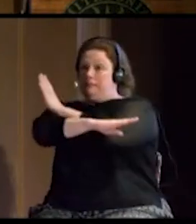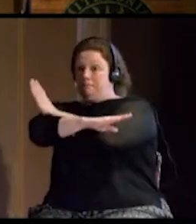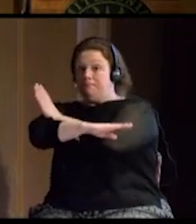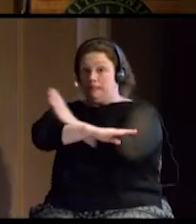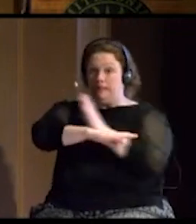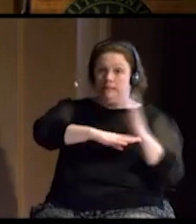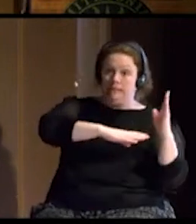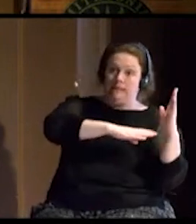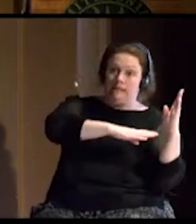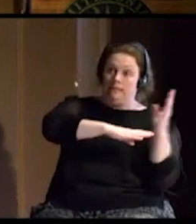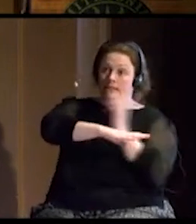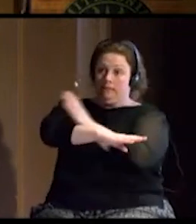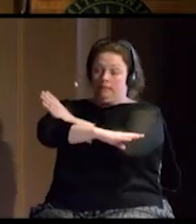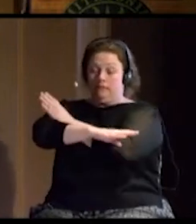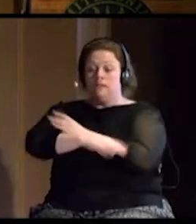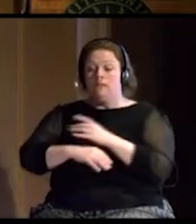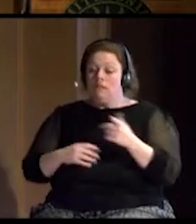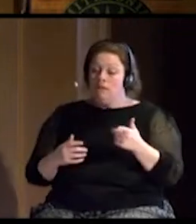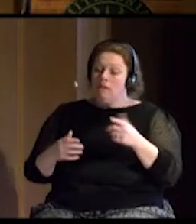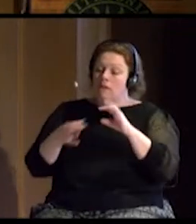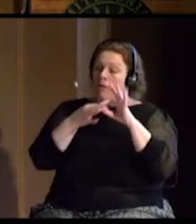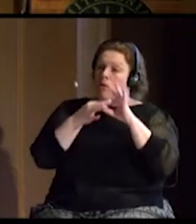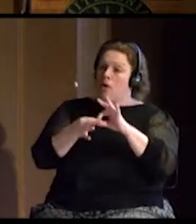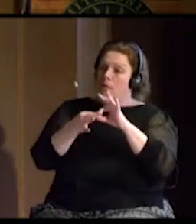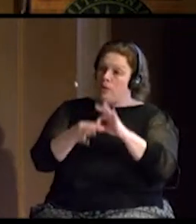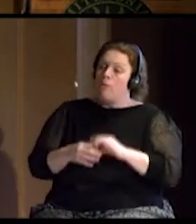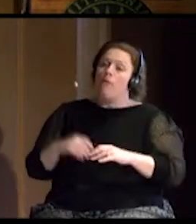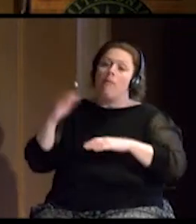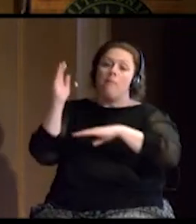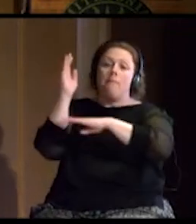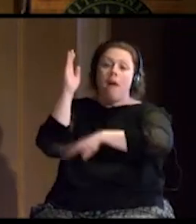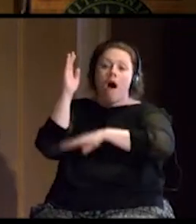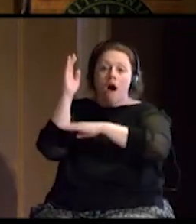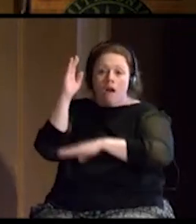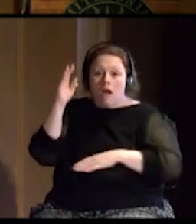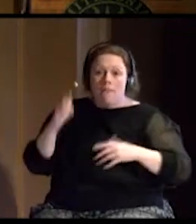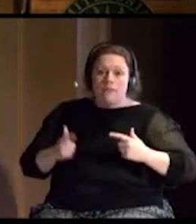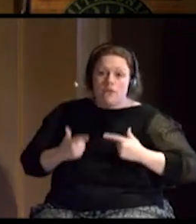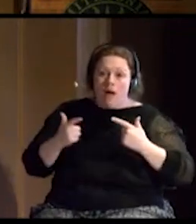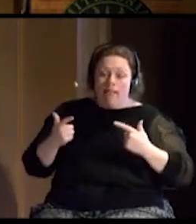And this largely corresponds with bottom dwelling lineages on the left,